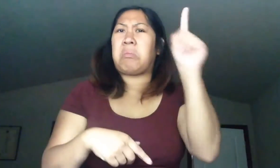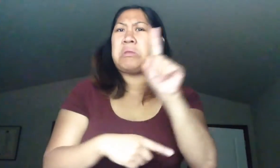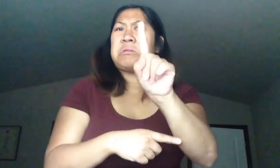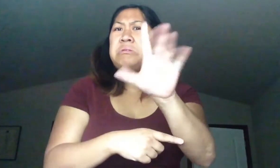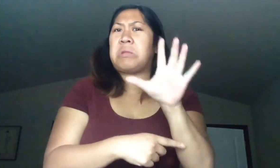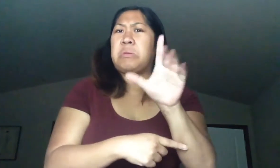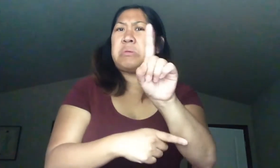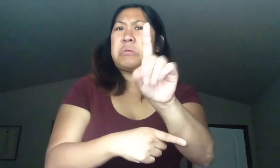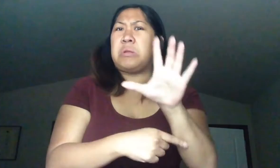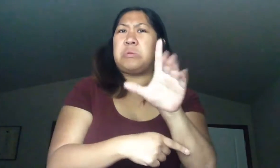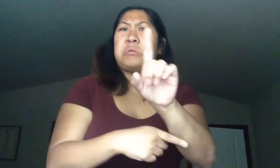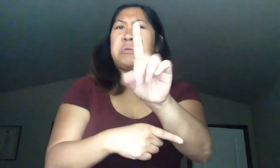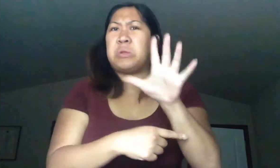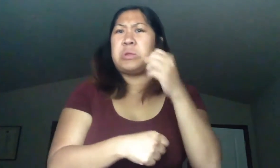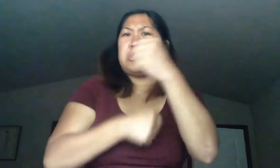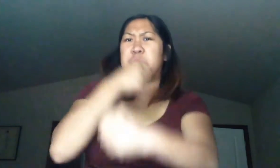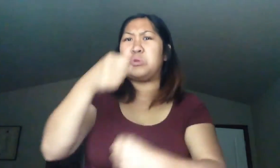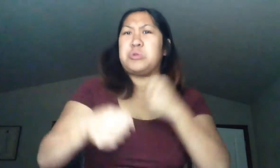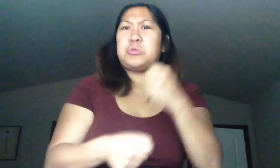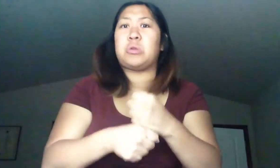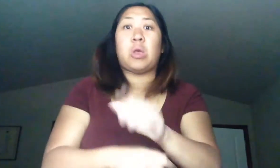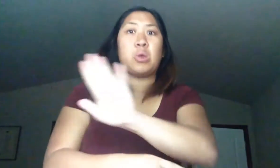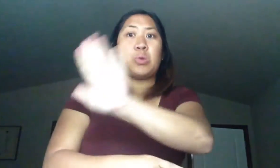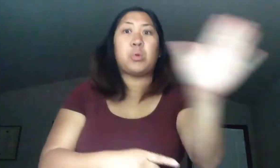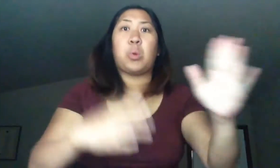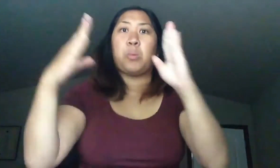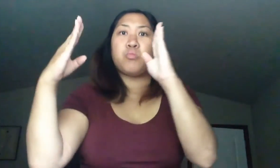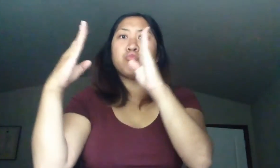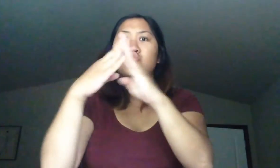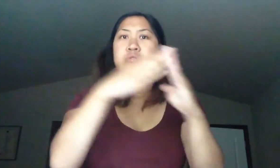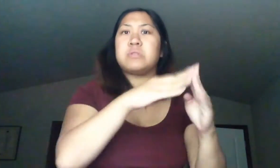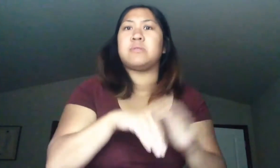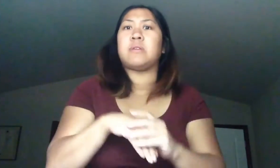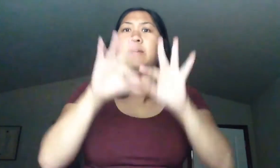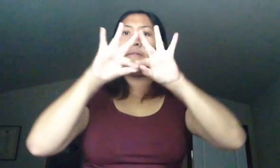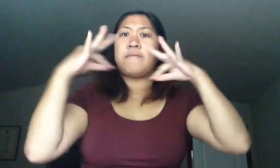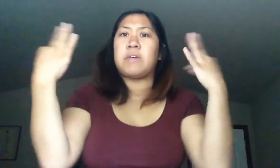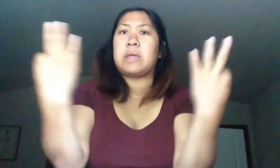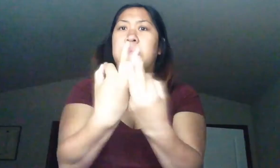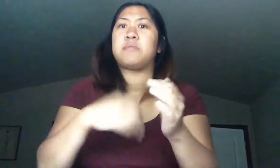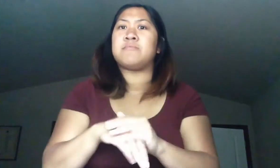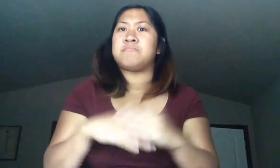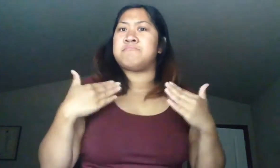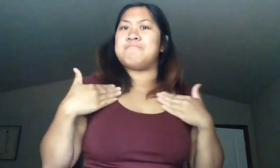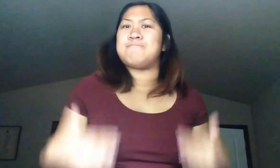For centuries, their communities, families, and bodies